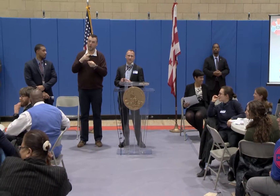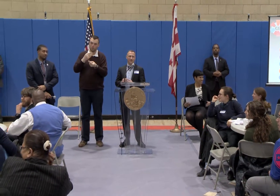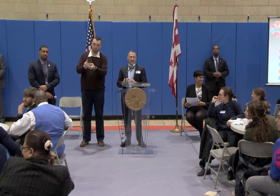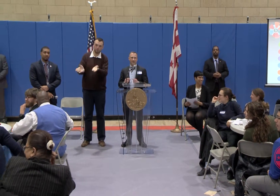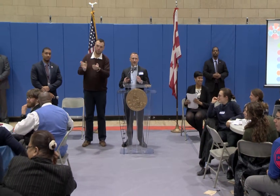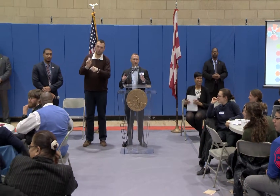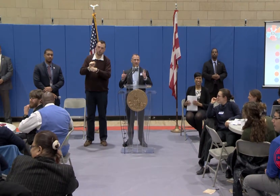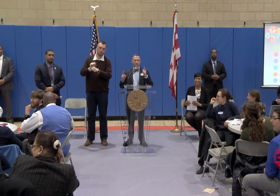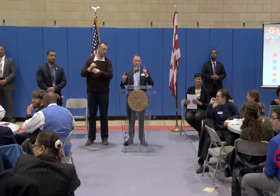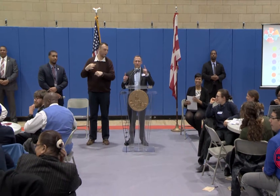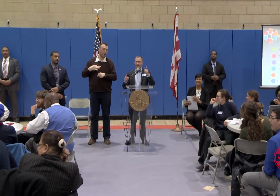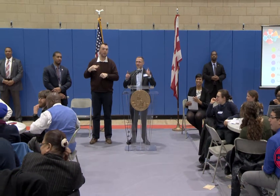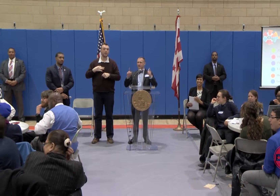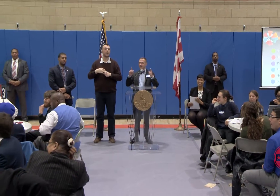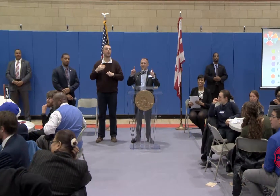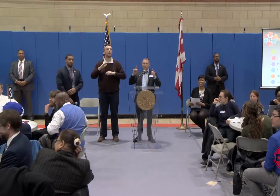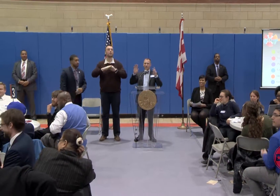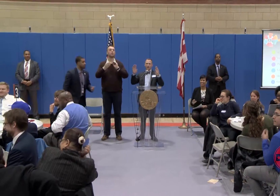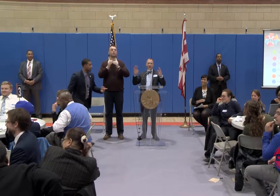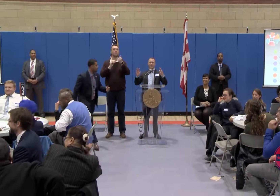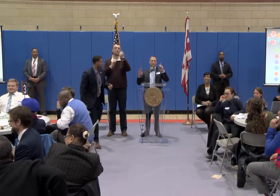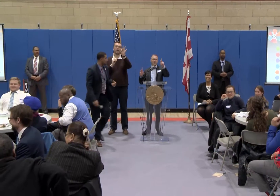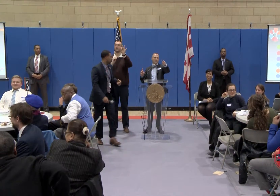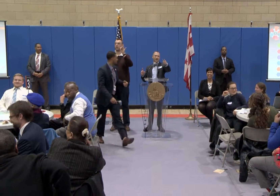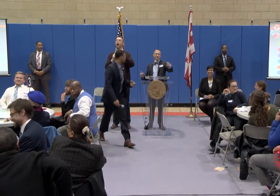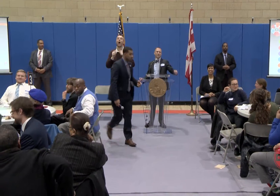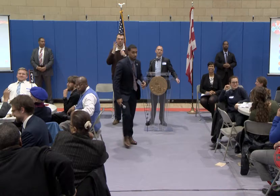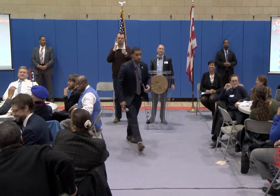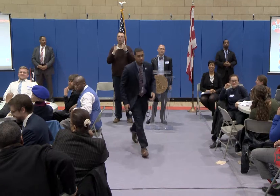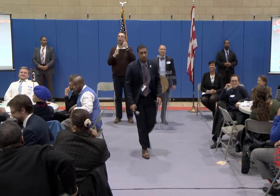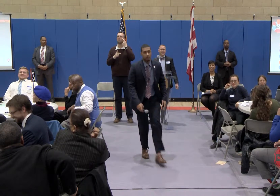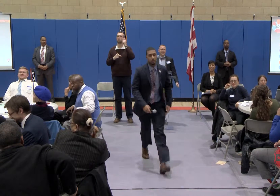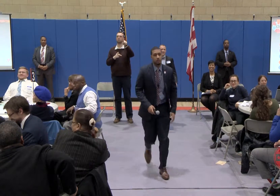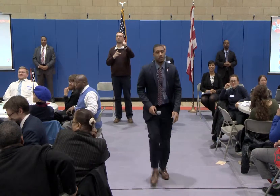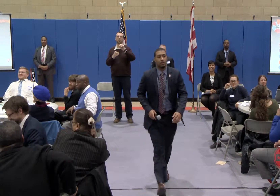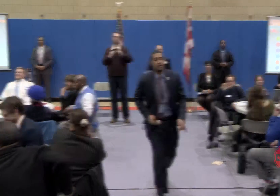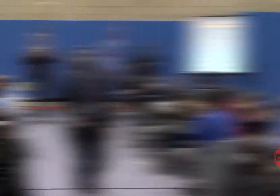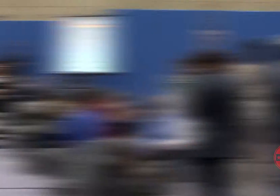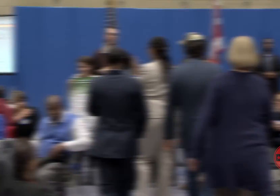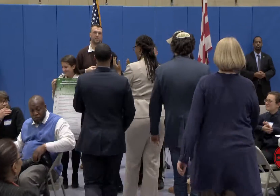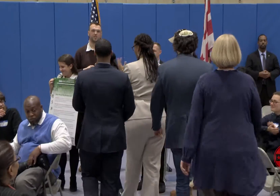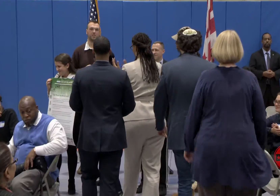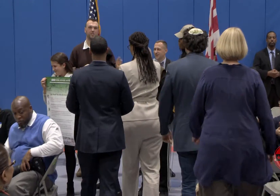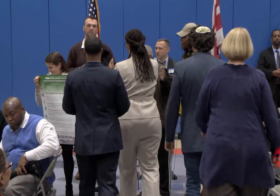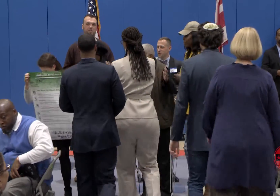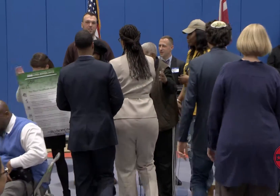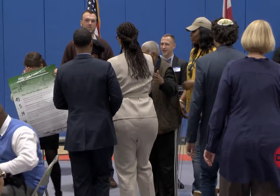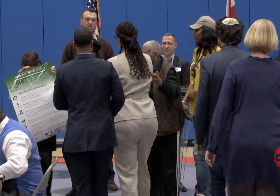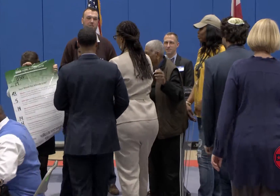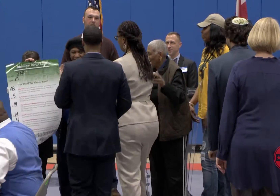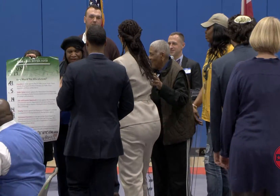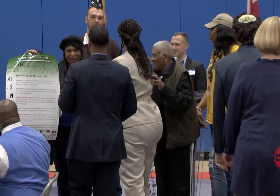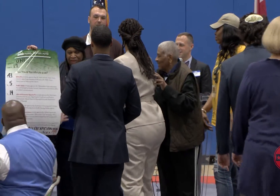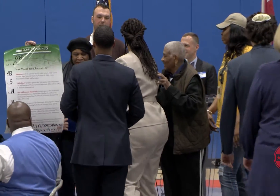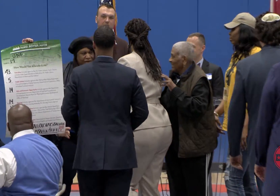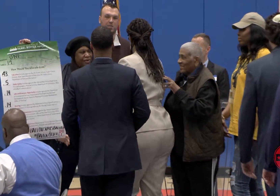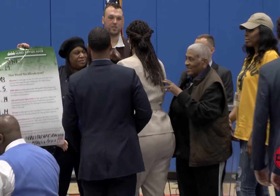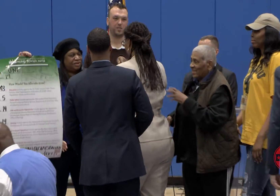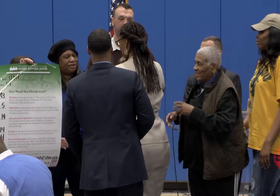I'VE GOT TABLE 19. WELL, I SAW 19 FIRST. TELL US WHAT YOU'VE GOT, TABLE 19.